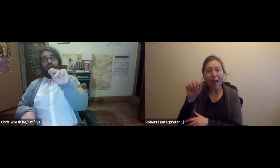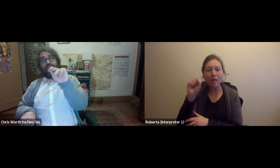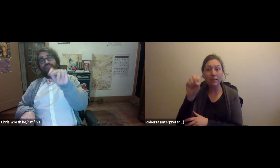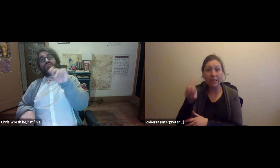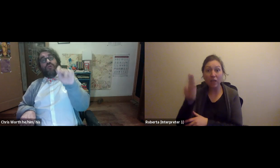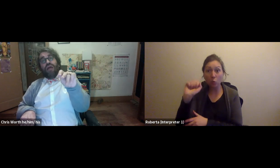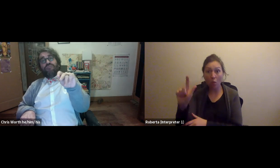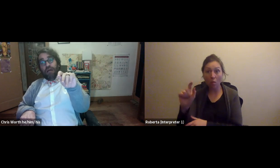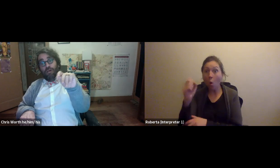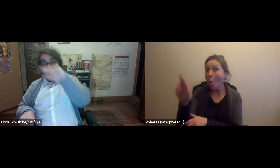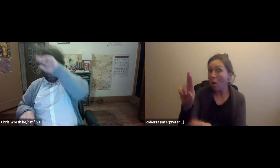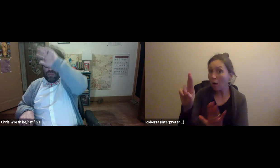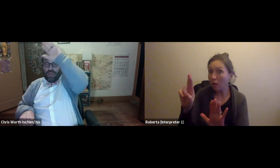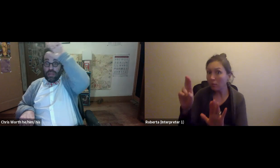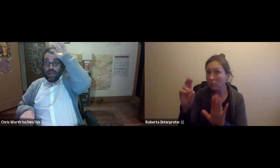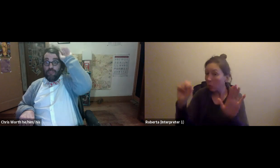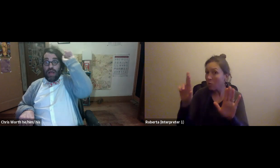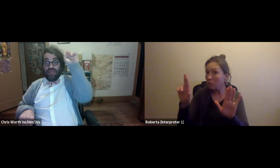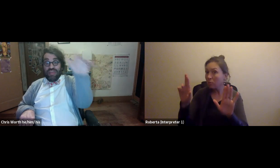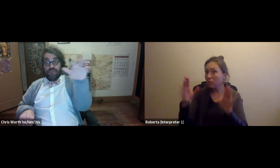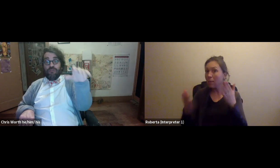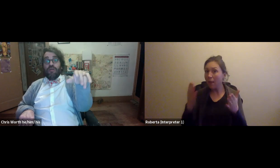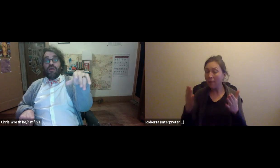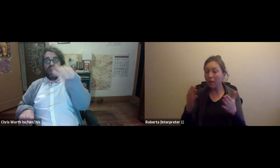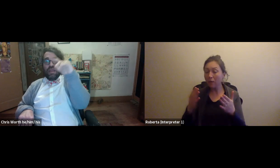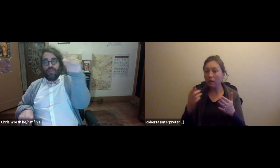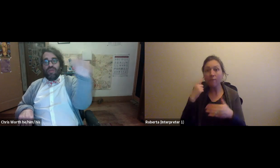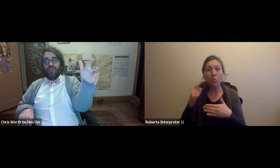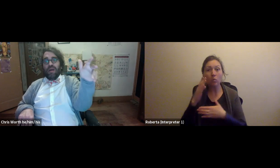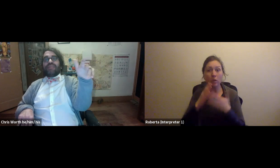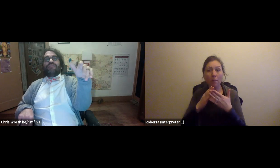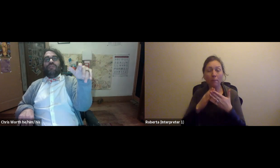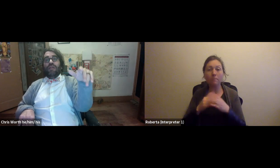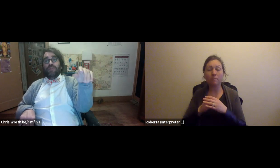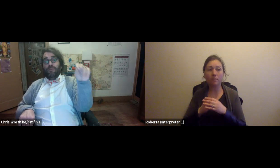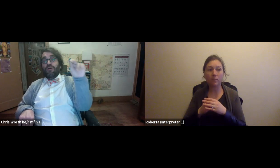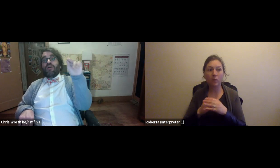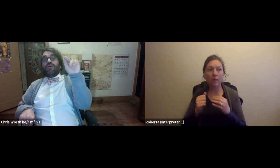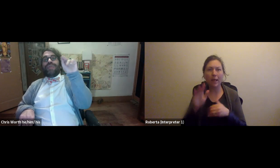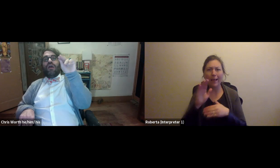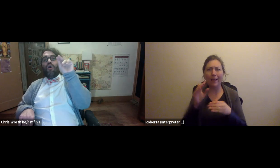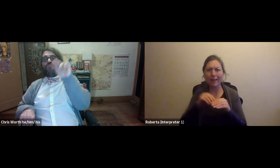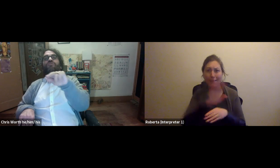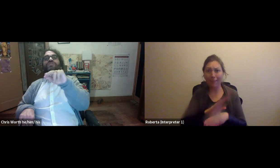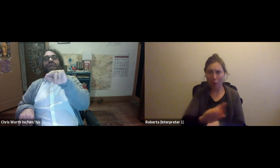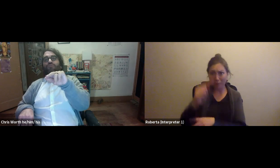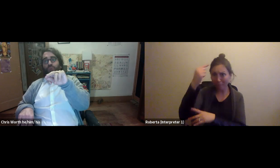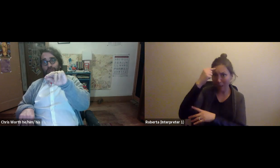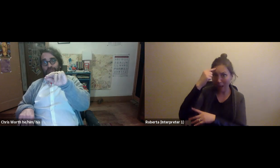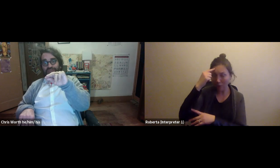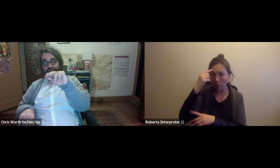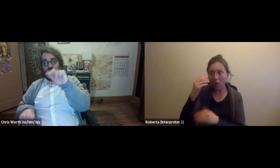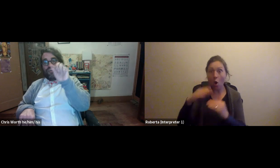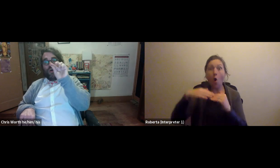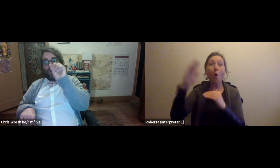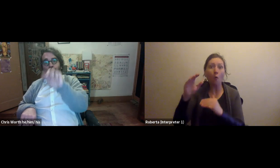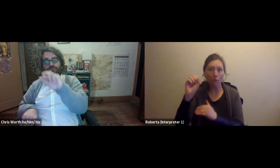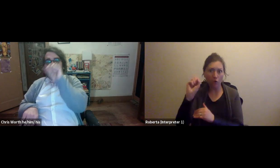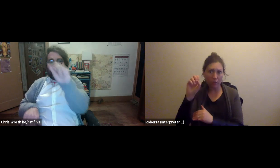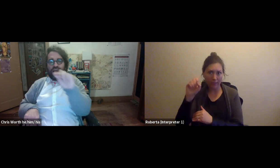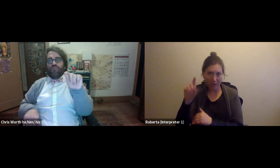and this is where I fell, I think in the minds of a lot of people, the oversexual. Oversexual.